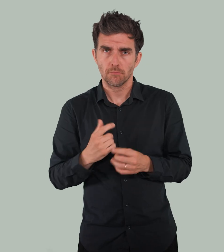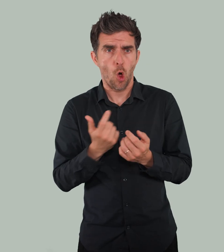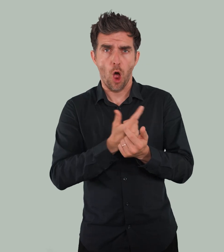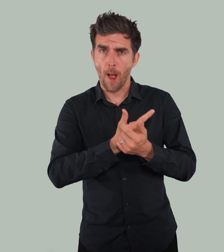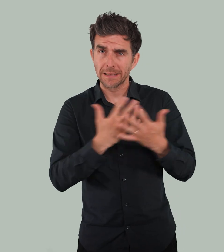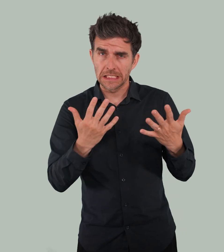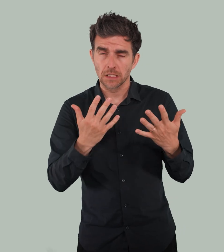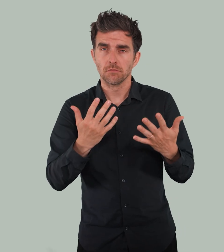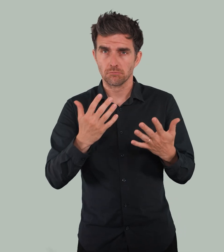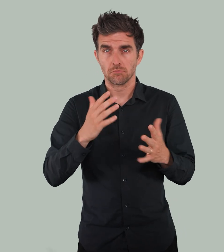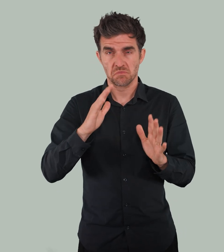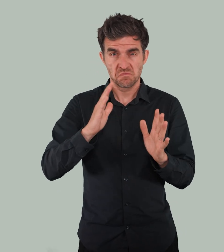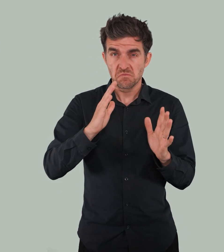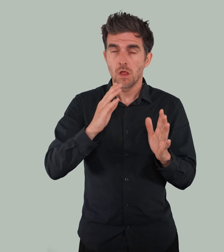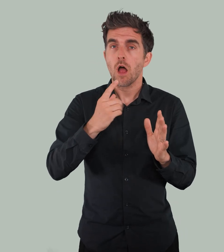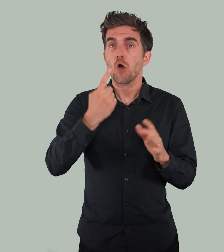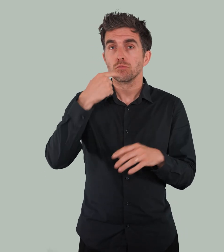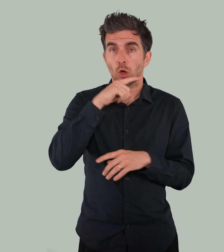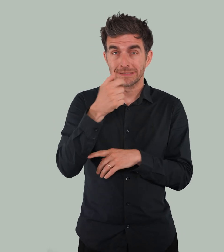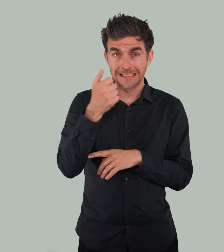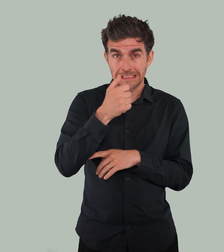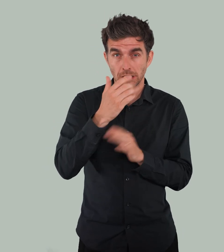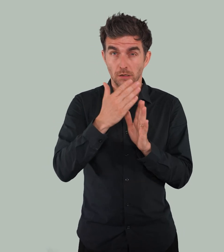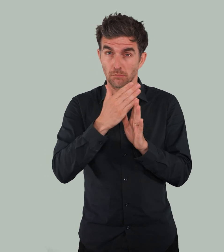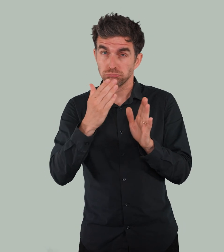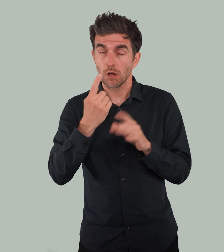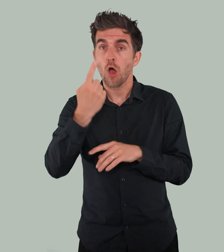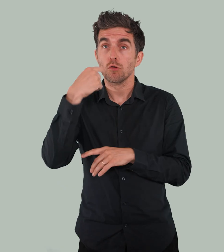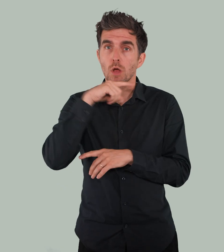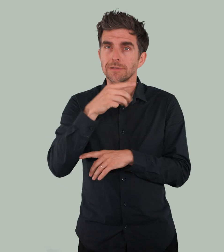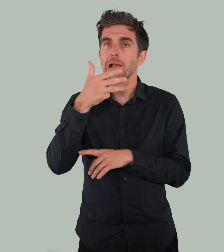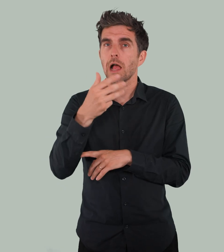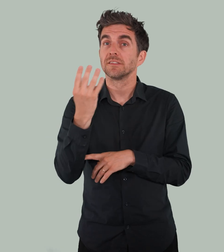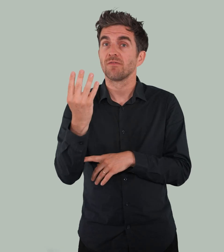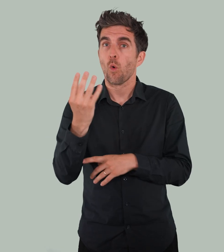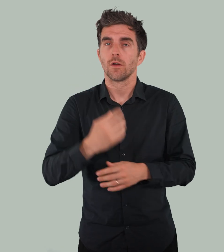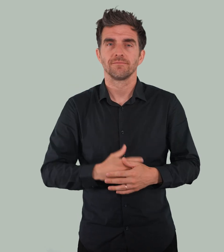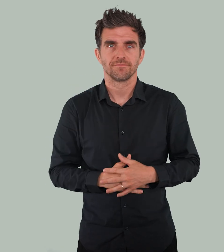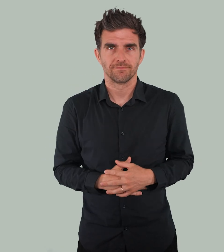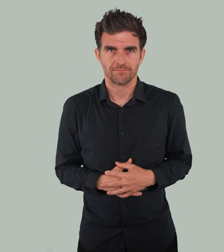Number of responses - 116 - 194